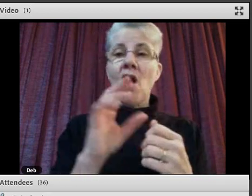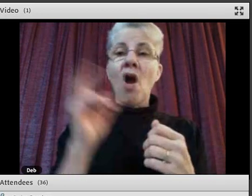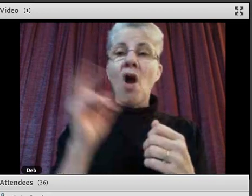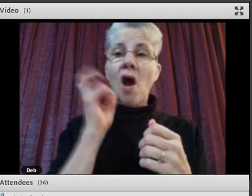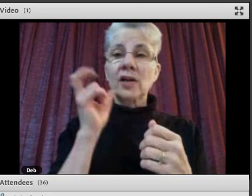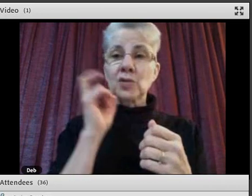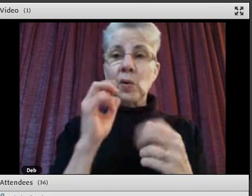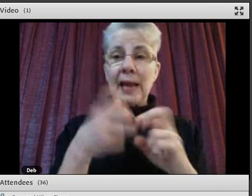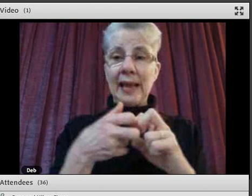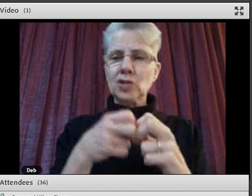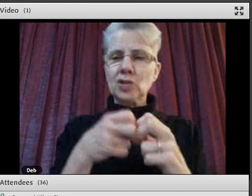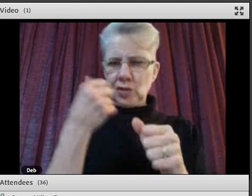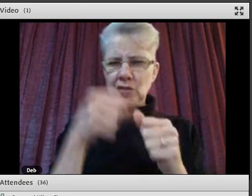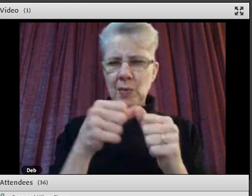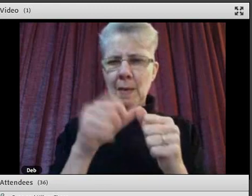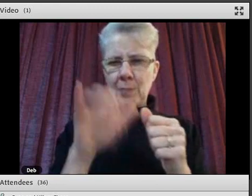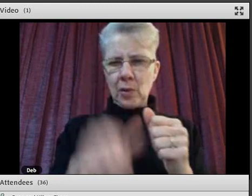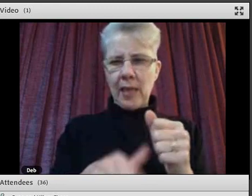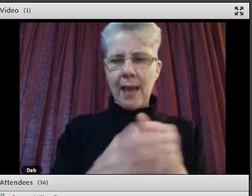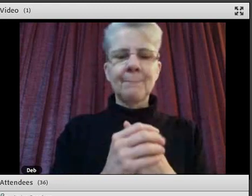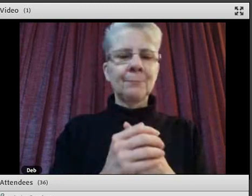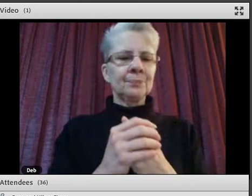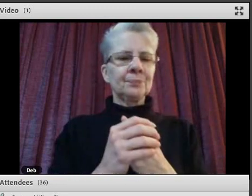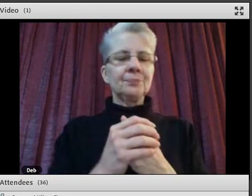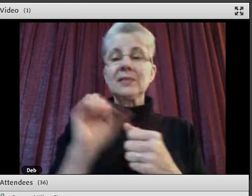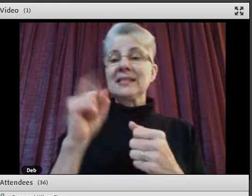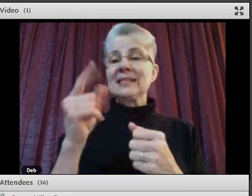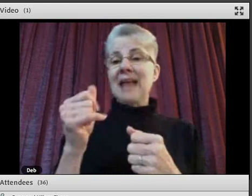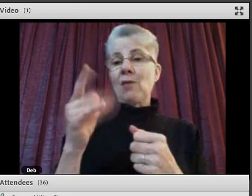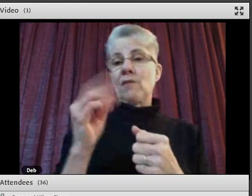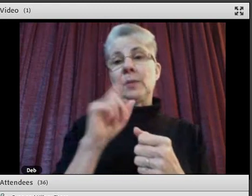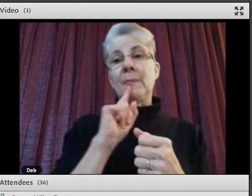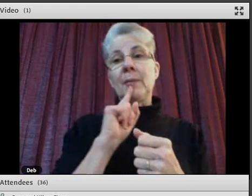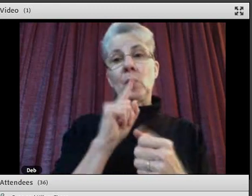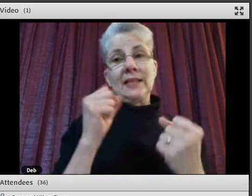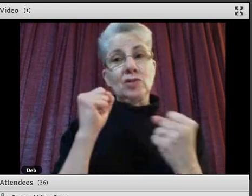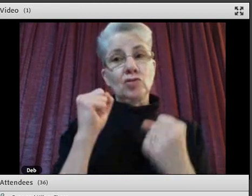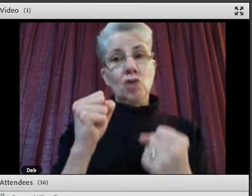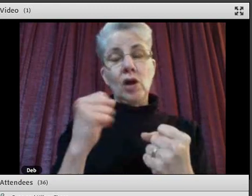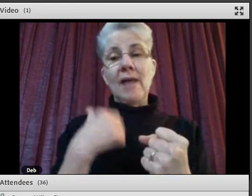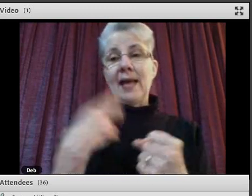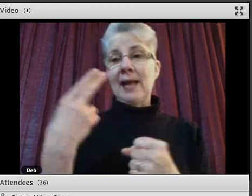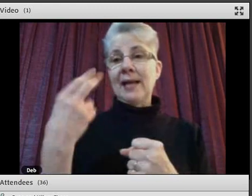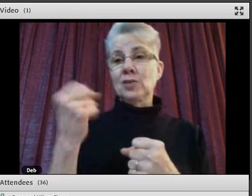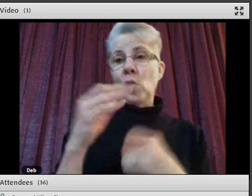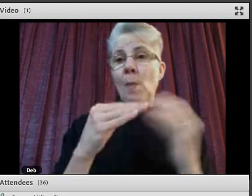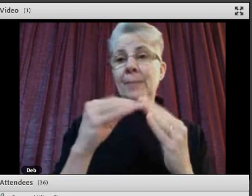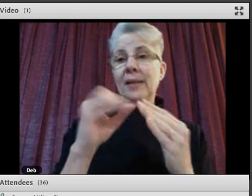or anything like that, keep that in mind. Styrofoam can be really, really strong. I had some of my high school kids